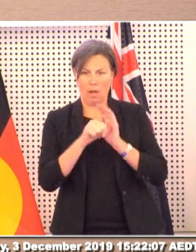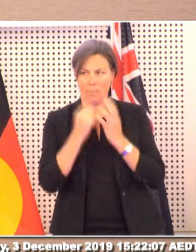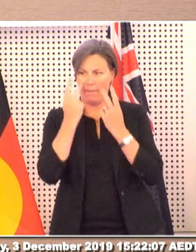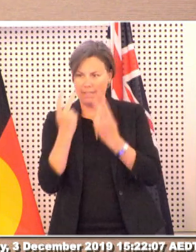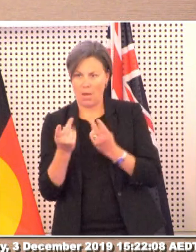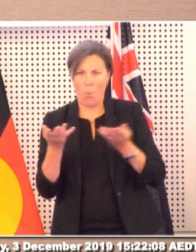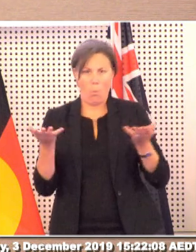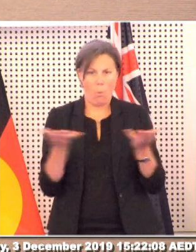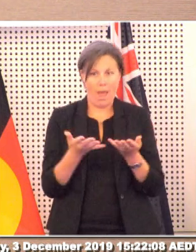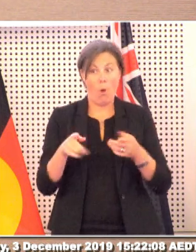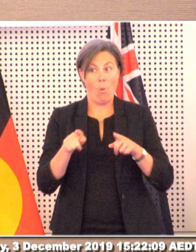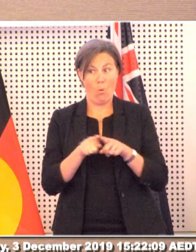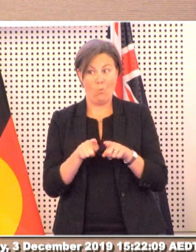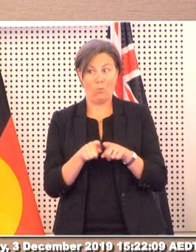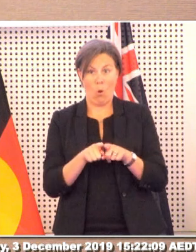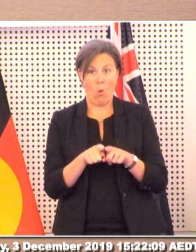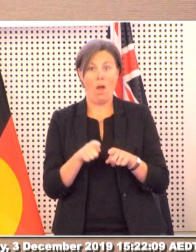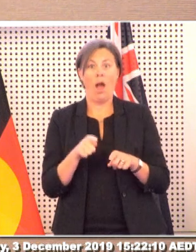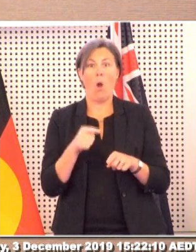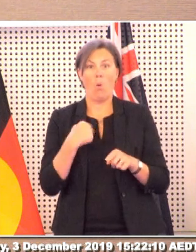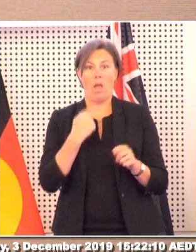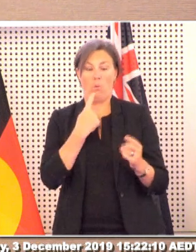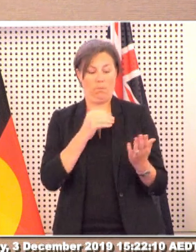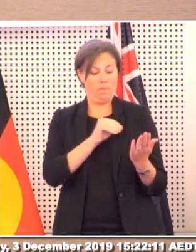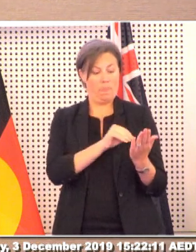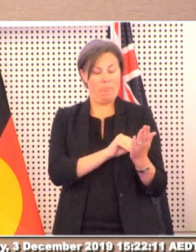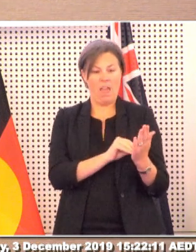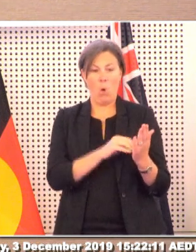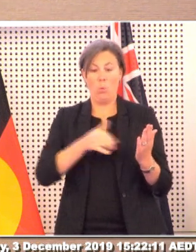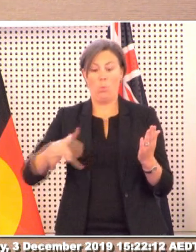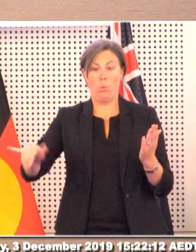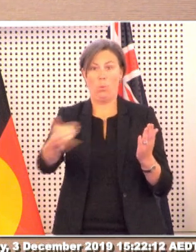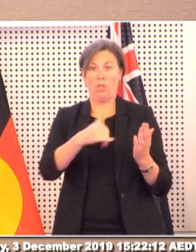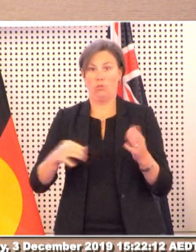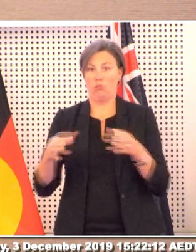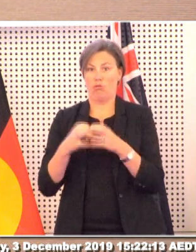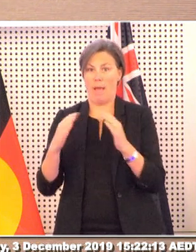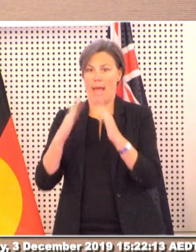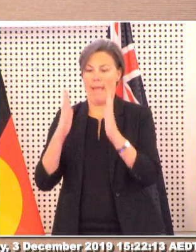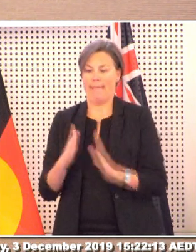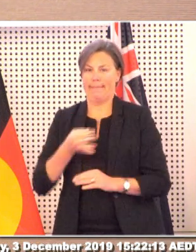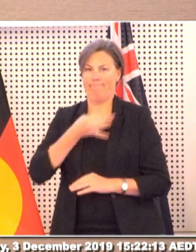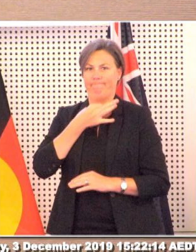designate to be most at risk. And that’s based on past performance and the problem with that, of course, is that